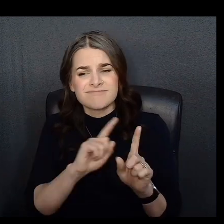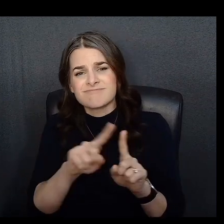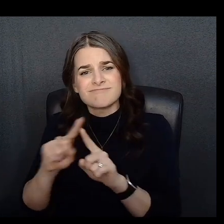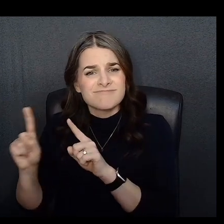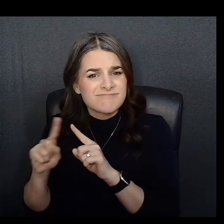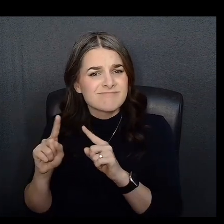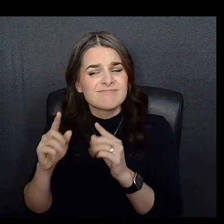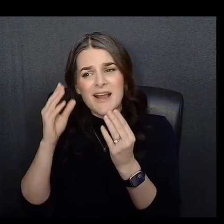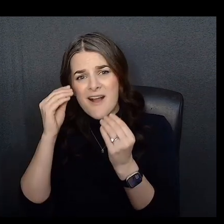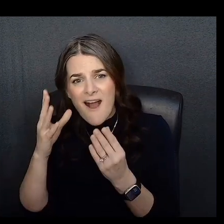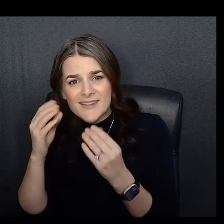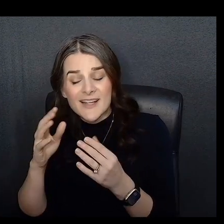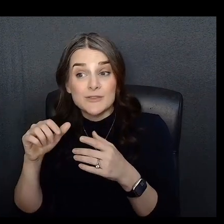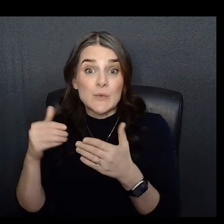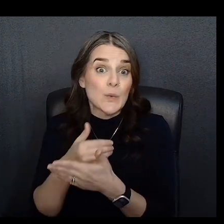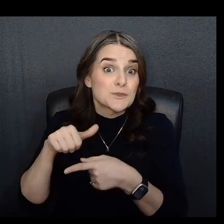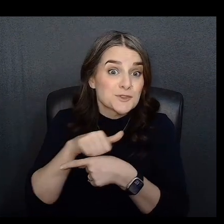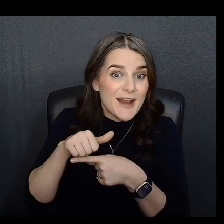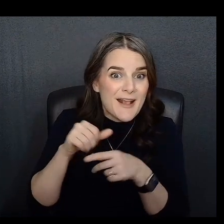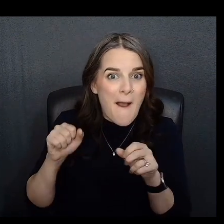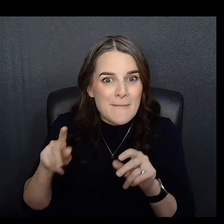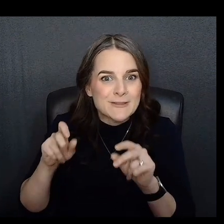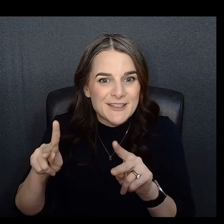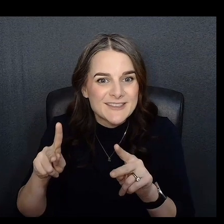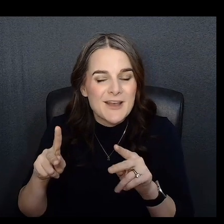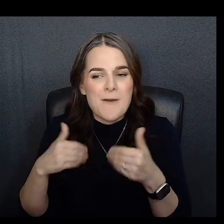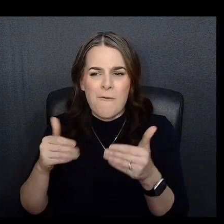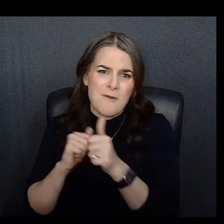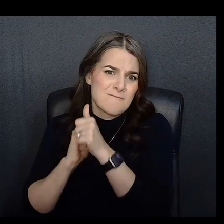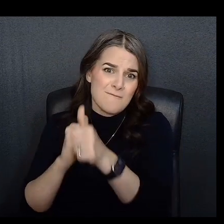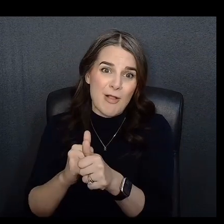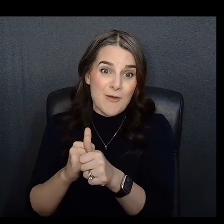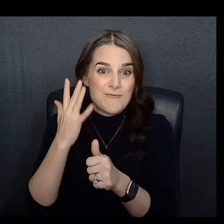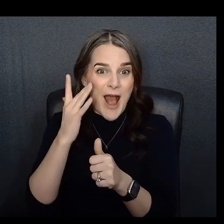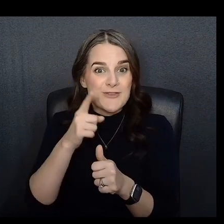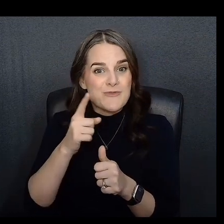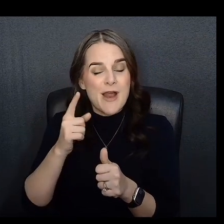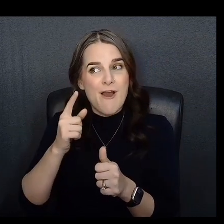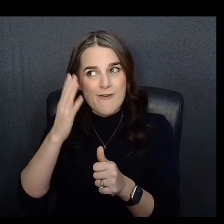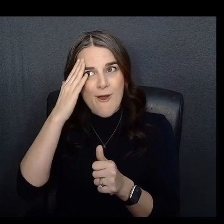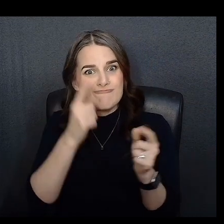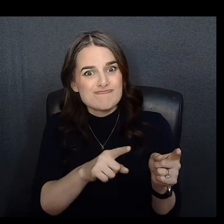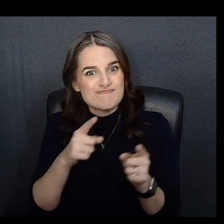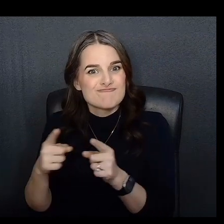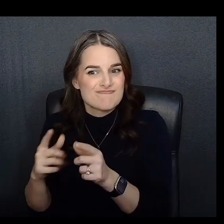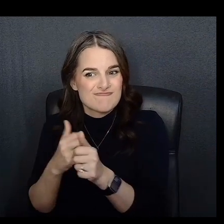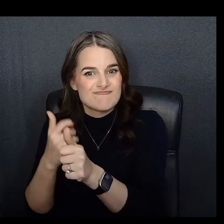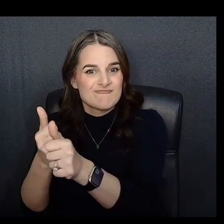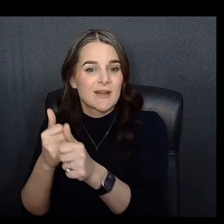so please give us a follow so you can stay up to date. Just the general TechOWL contact information.